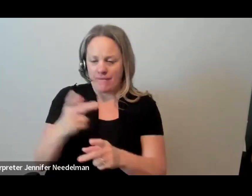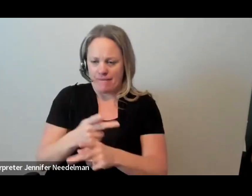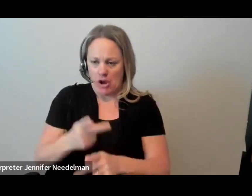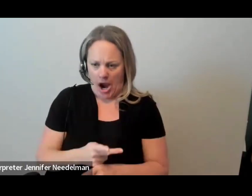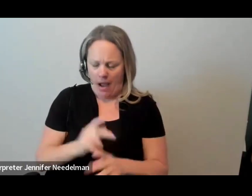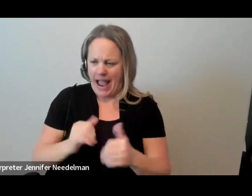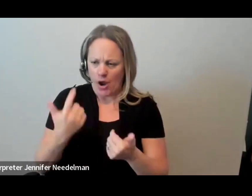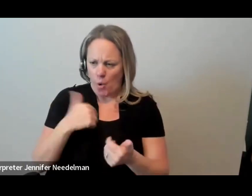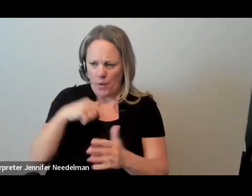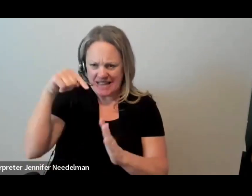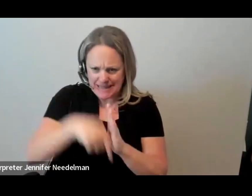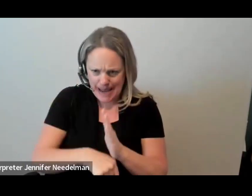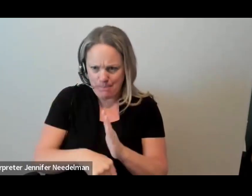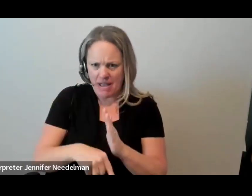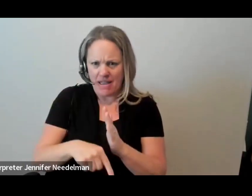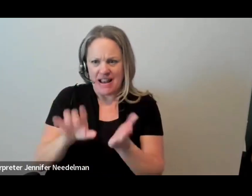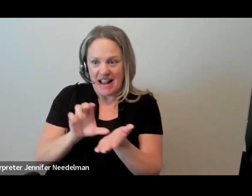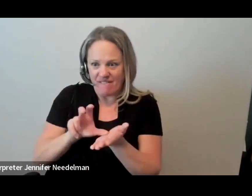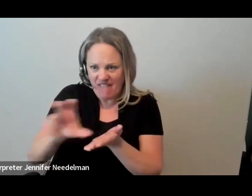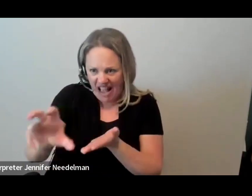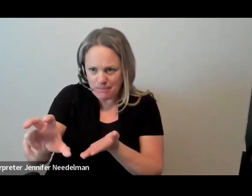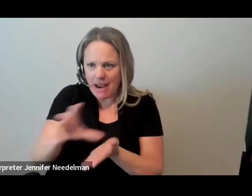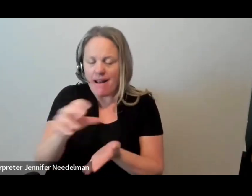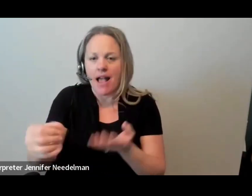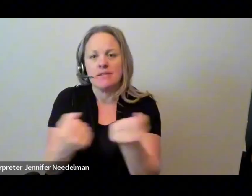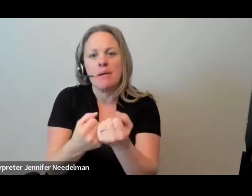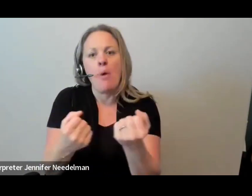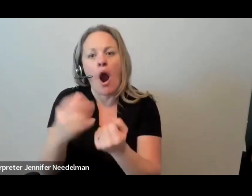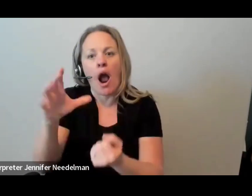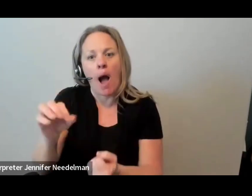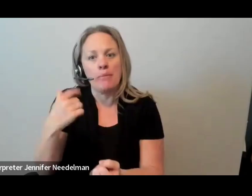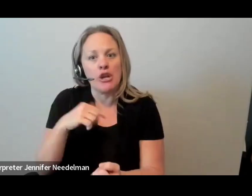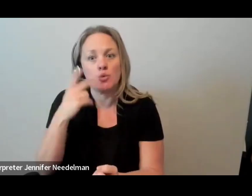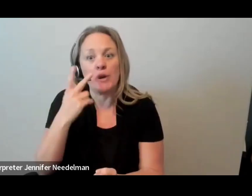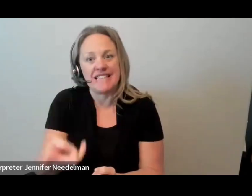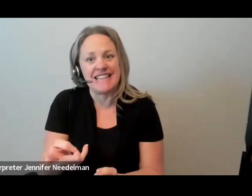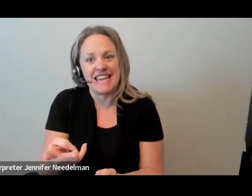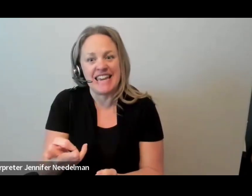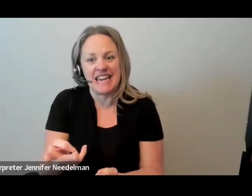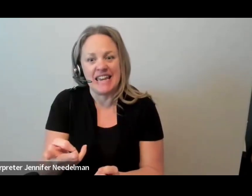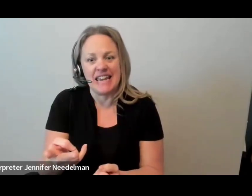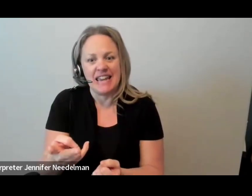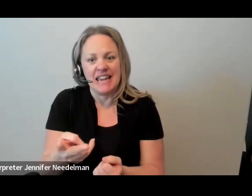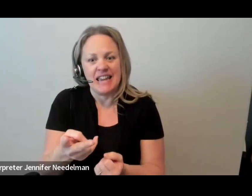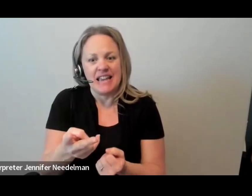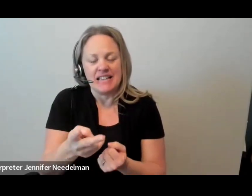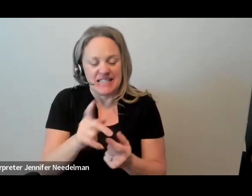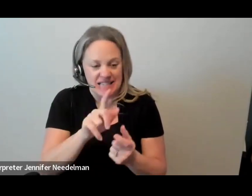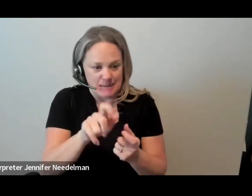and support into the companies that we see as distinctly assistive technology